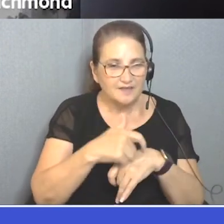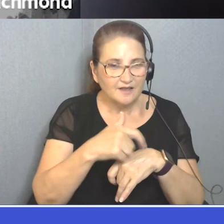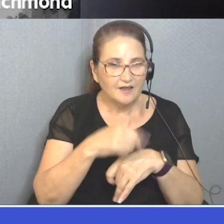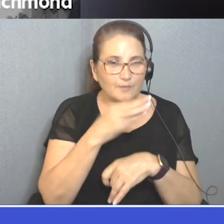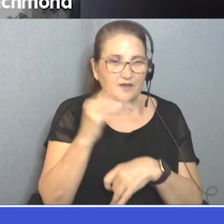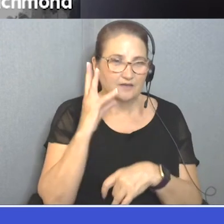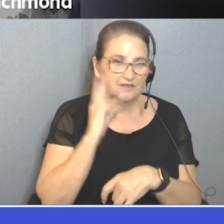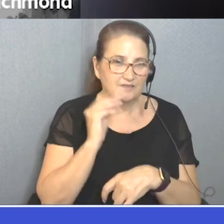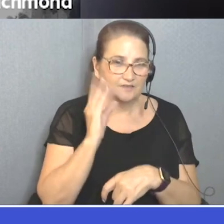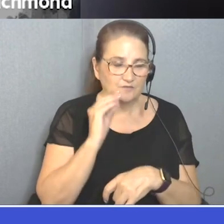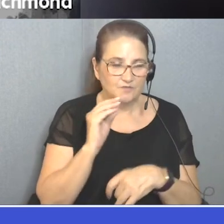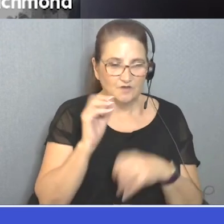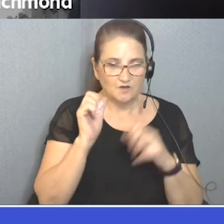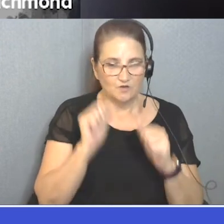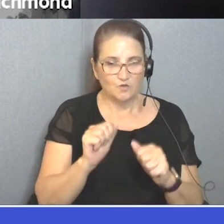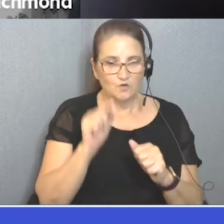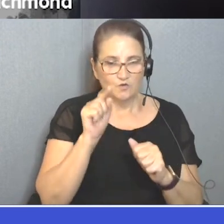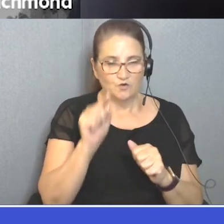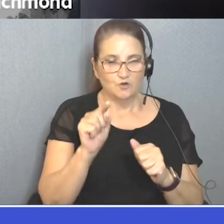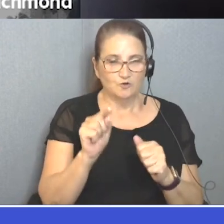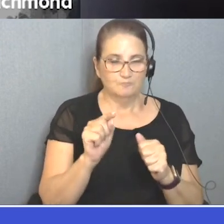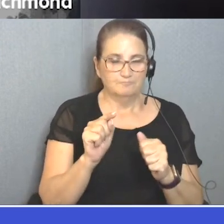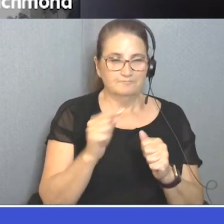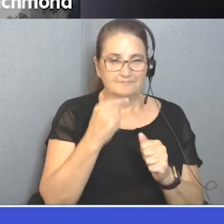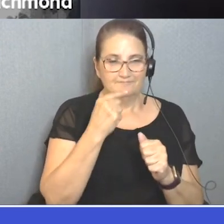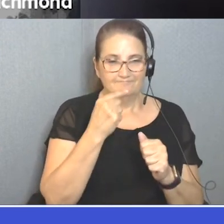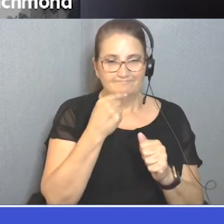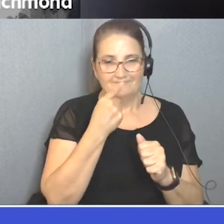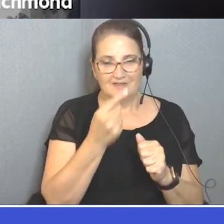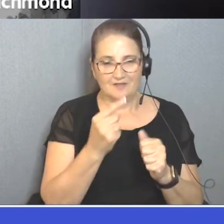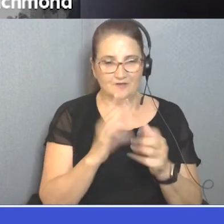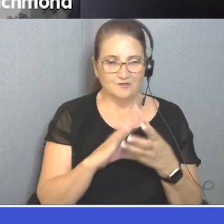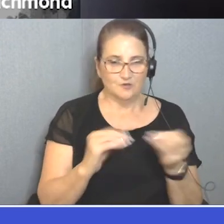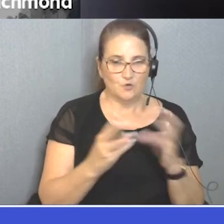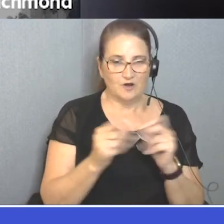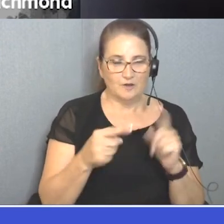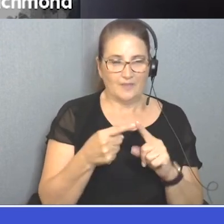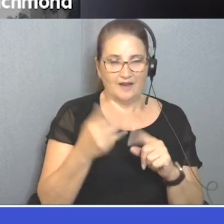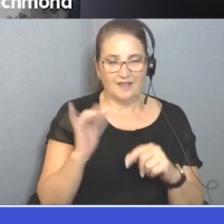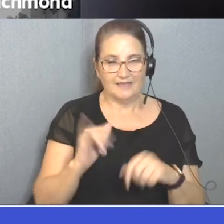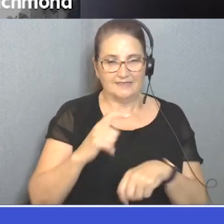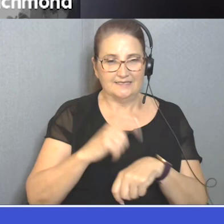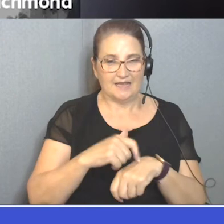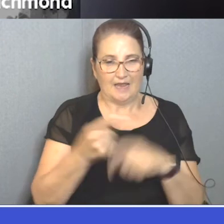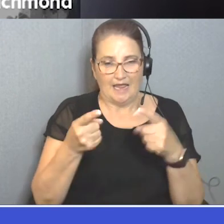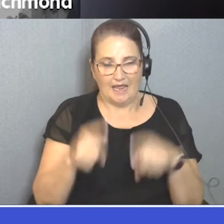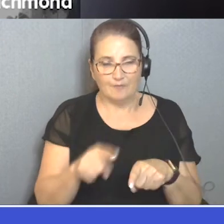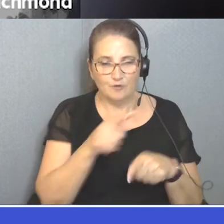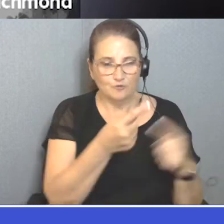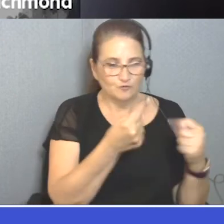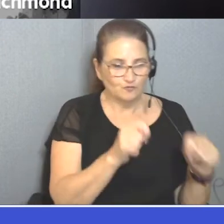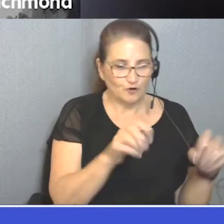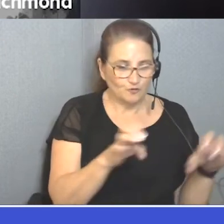process, time, project, experience? Could you tell a story about a time when -- something happened, you tried